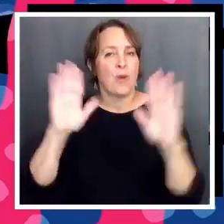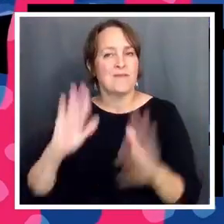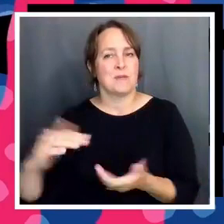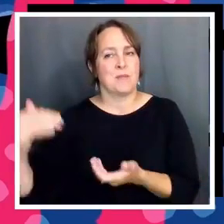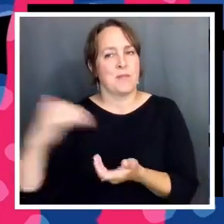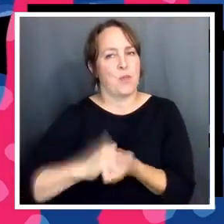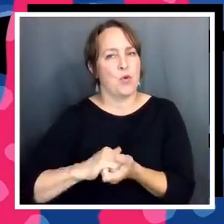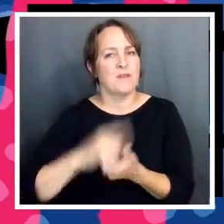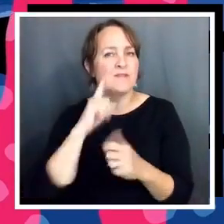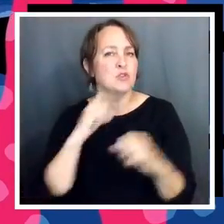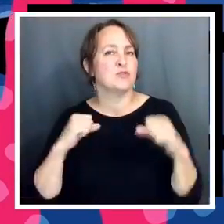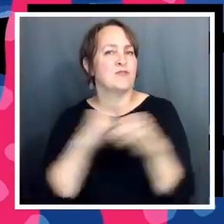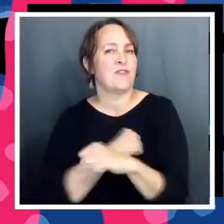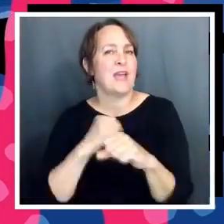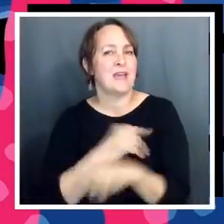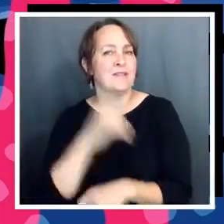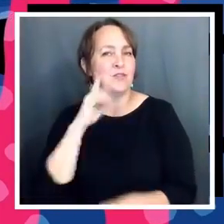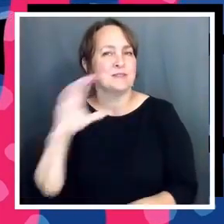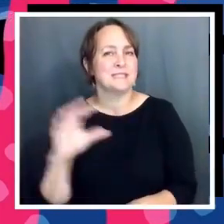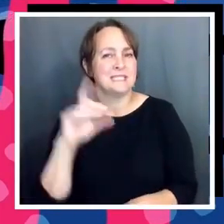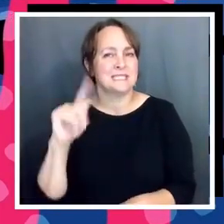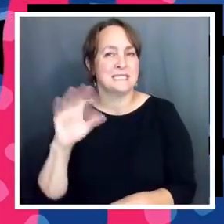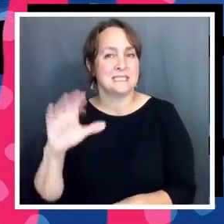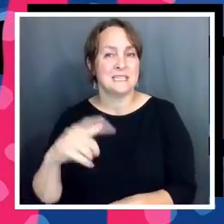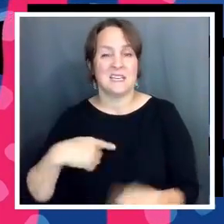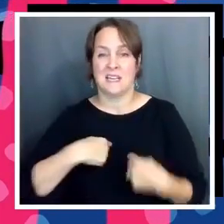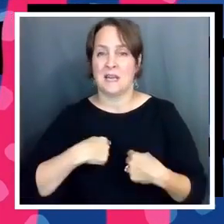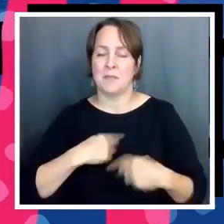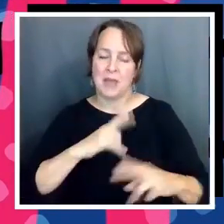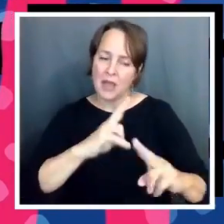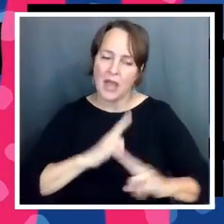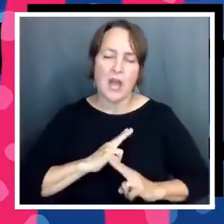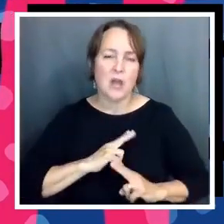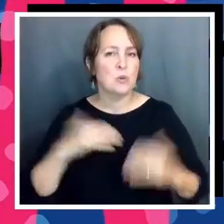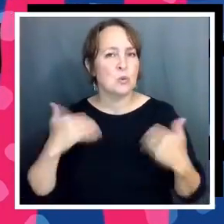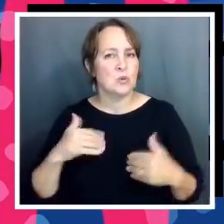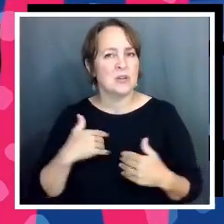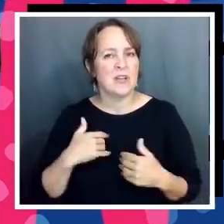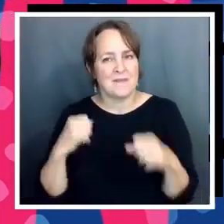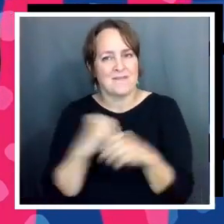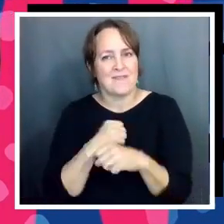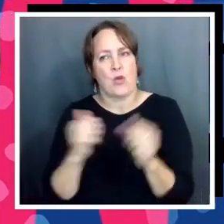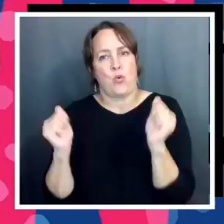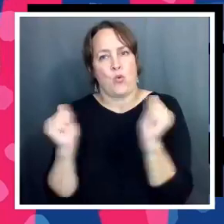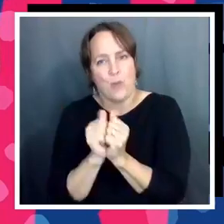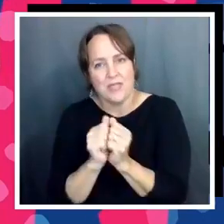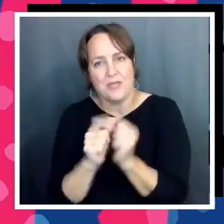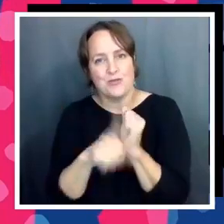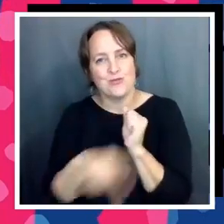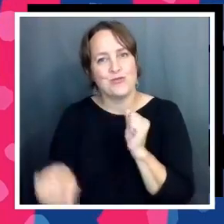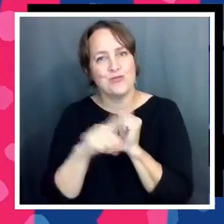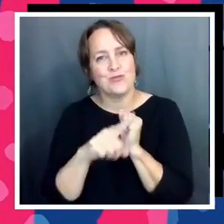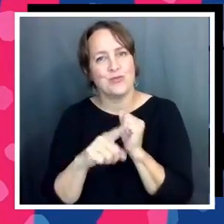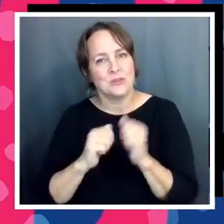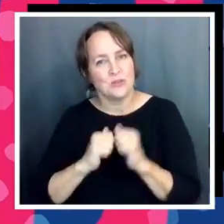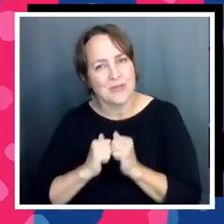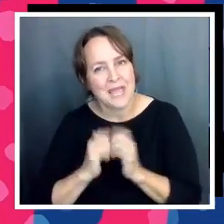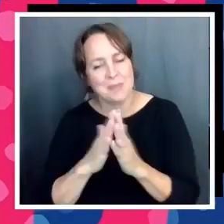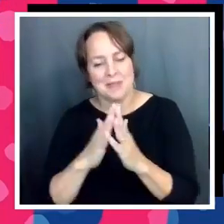YOU'VE ALL BEEN EXTRAORDINARY